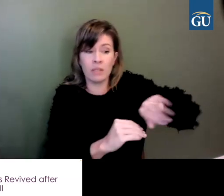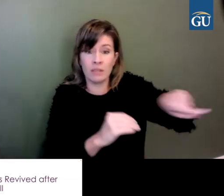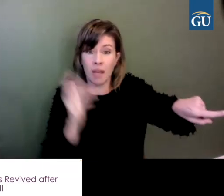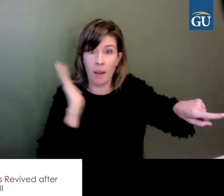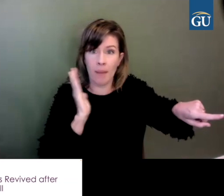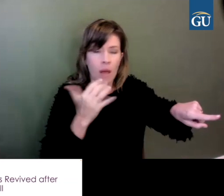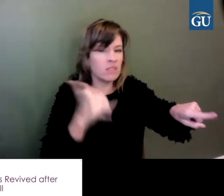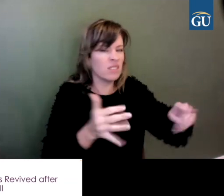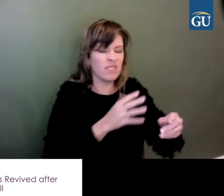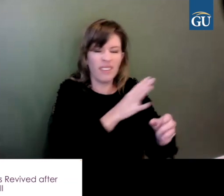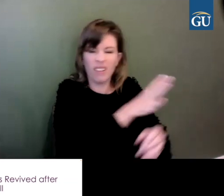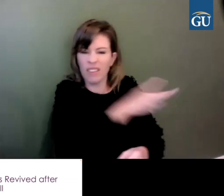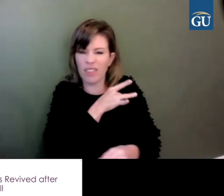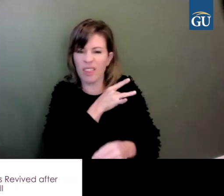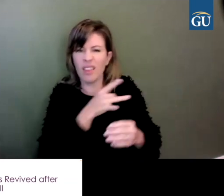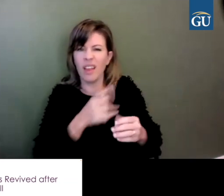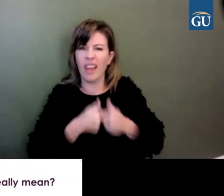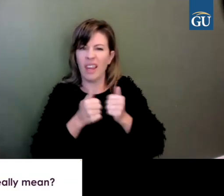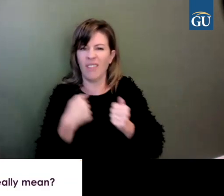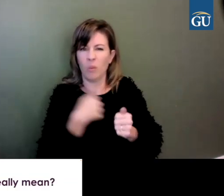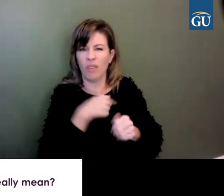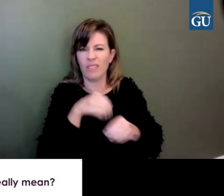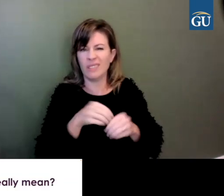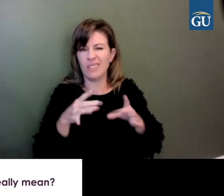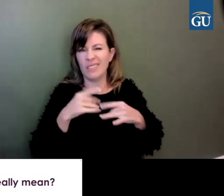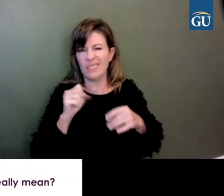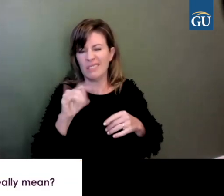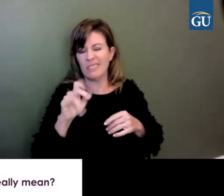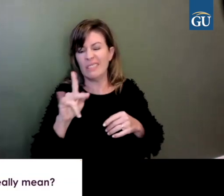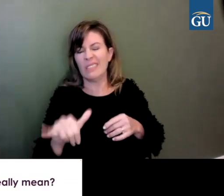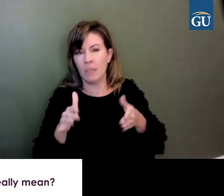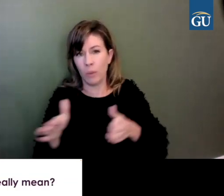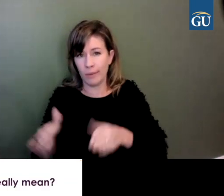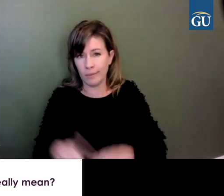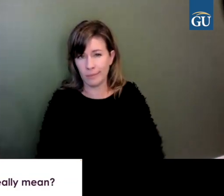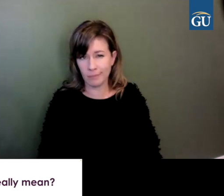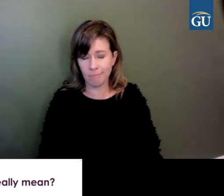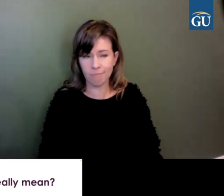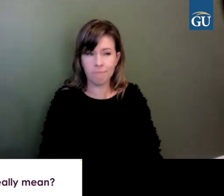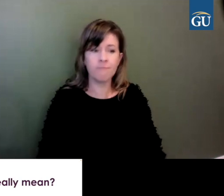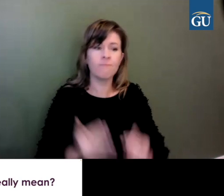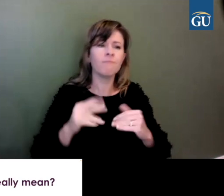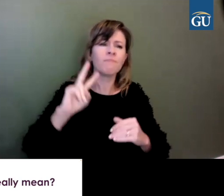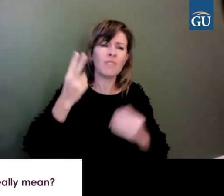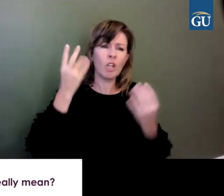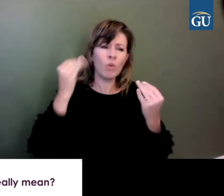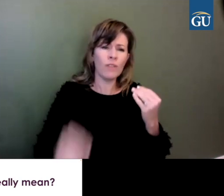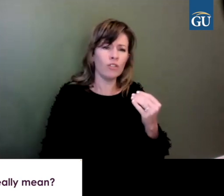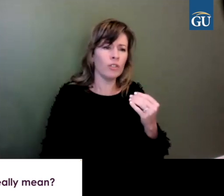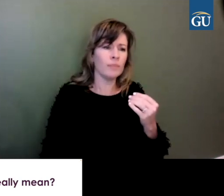these very sticky ways. The second reflection comes from some work that I did and I believe some of you have read